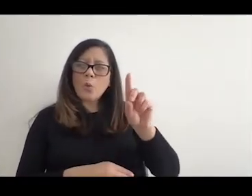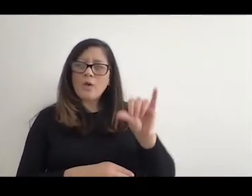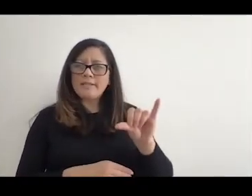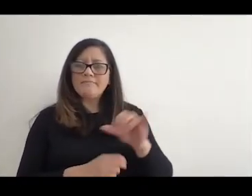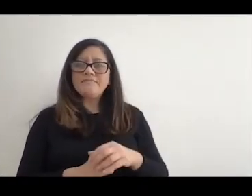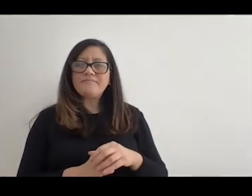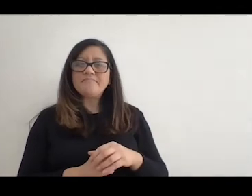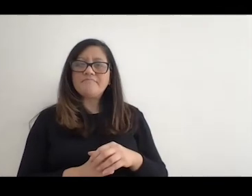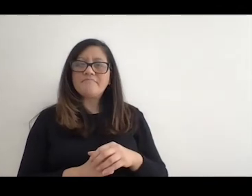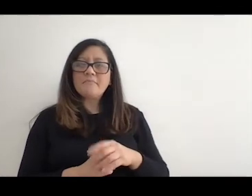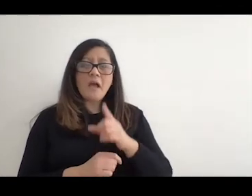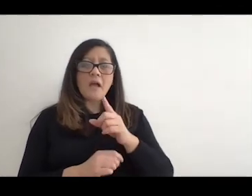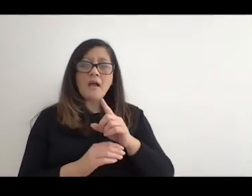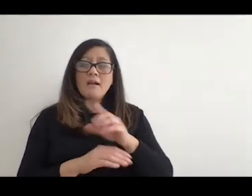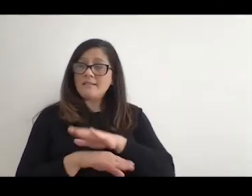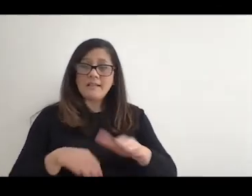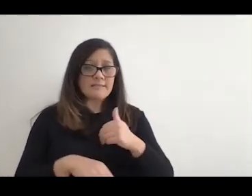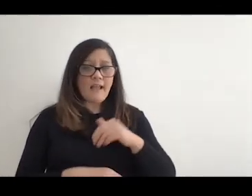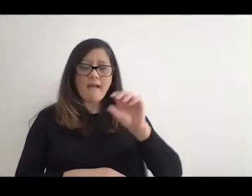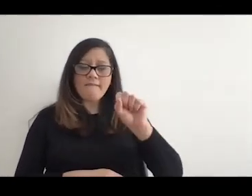He does not have spina bifida.